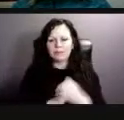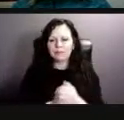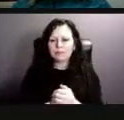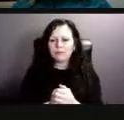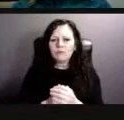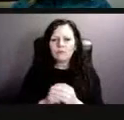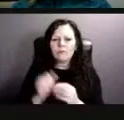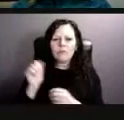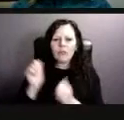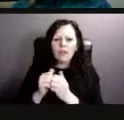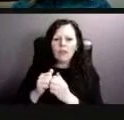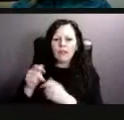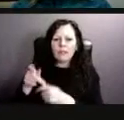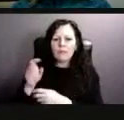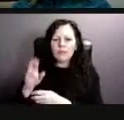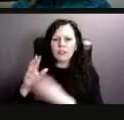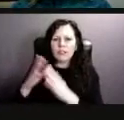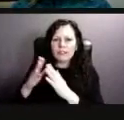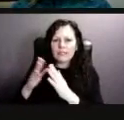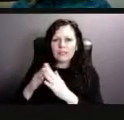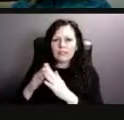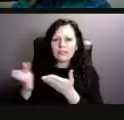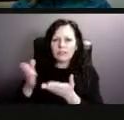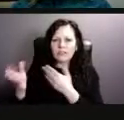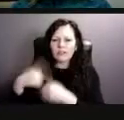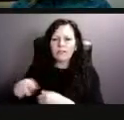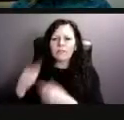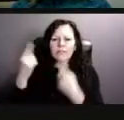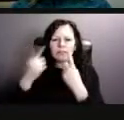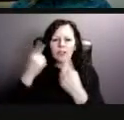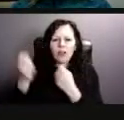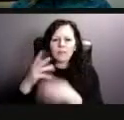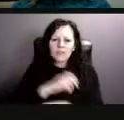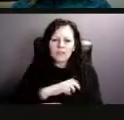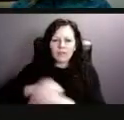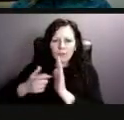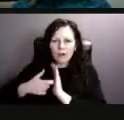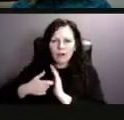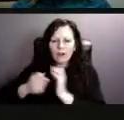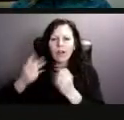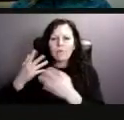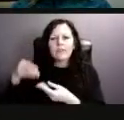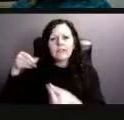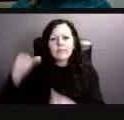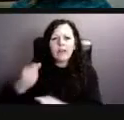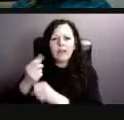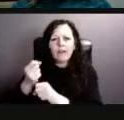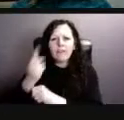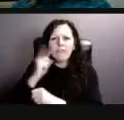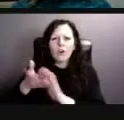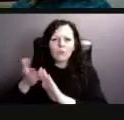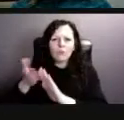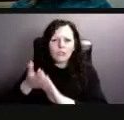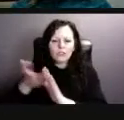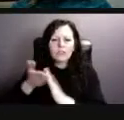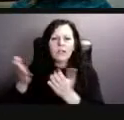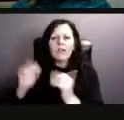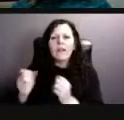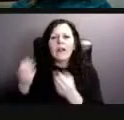OF THESE PURE CITIES AND WE COMPARE THEM TO SAY ONE OR PURE